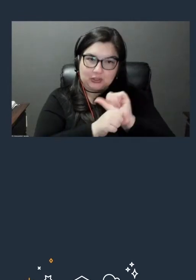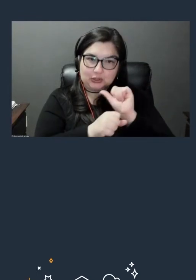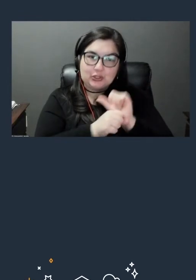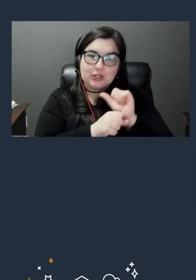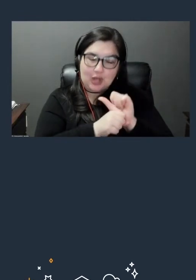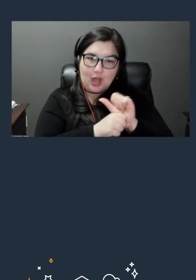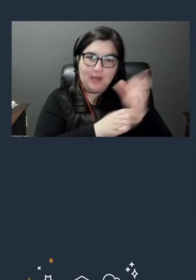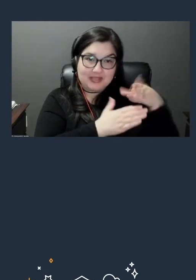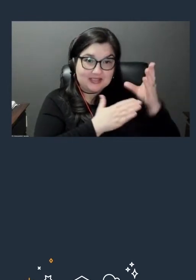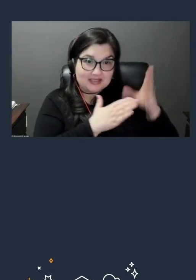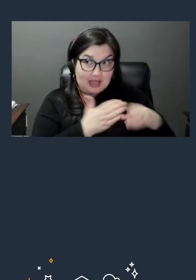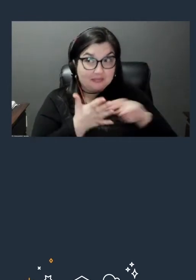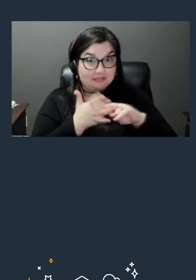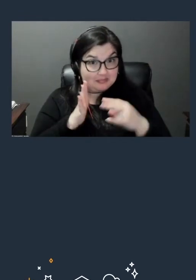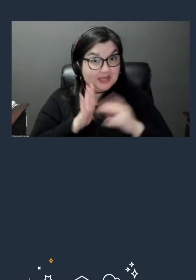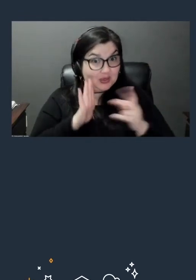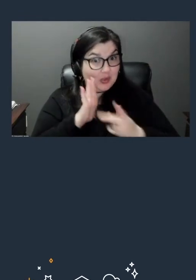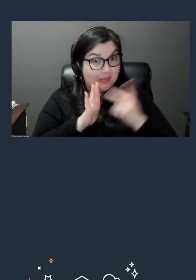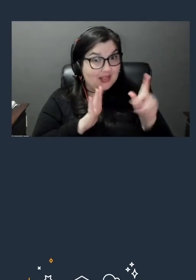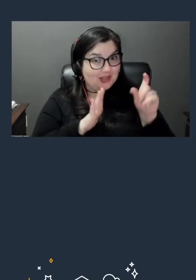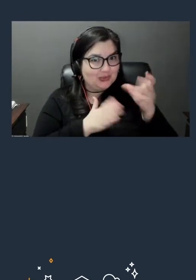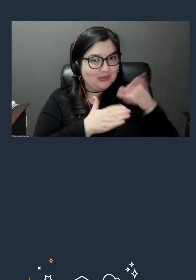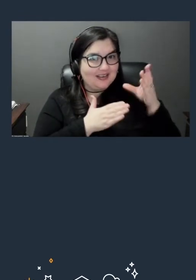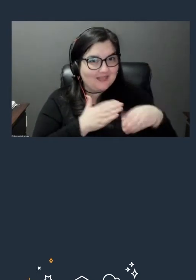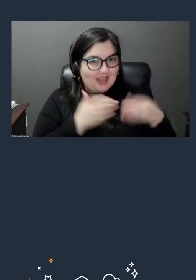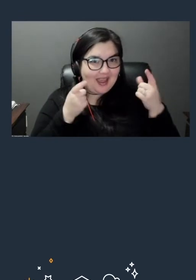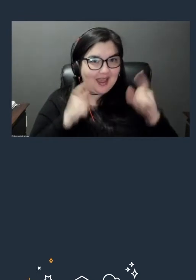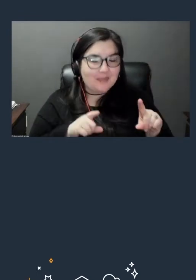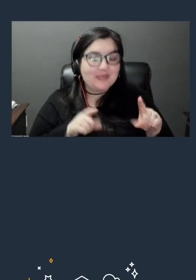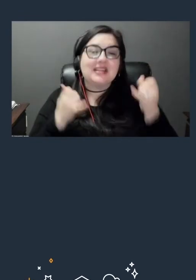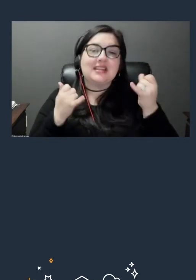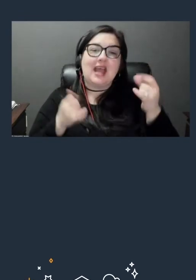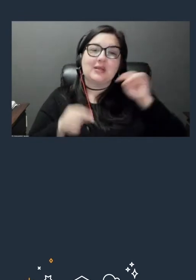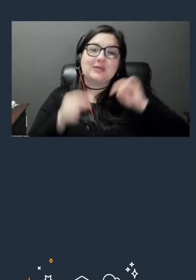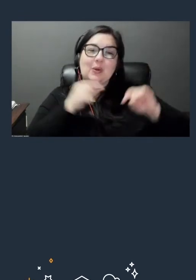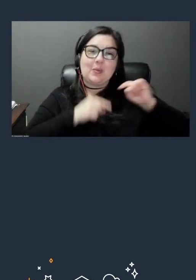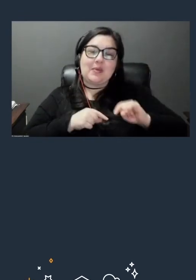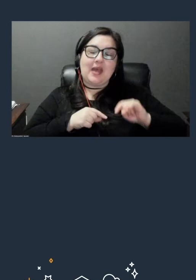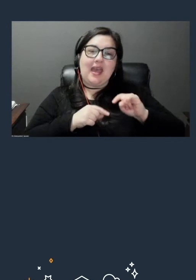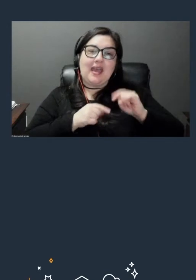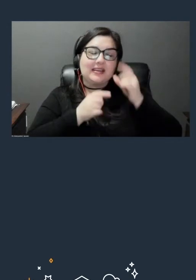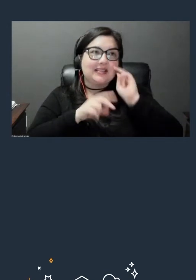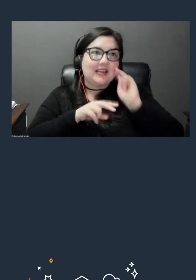So let's go and verify that. I'm gonna go to my destination bucket, dst2.